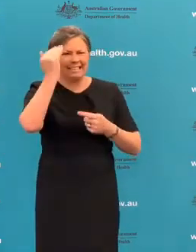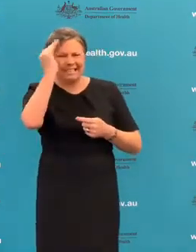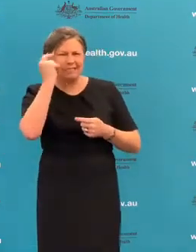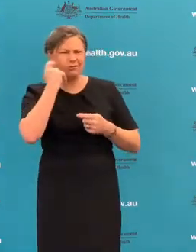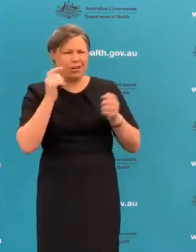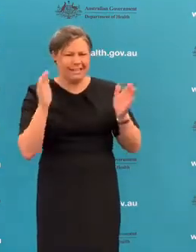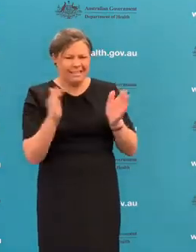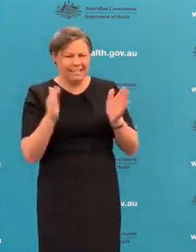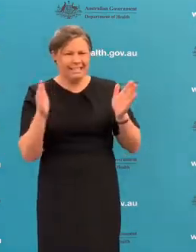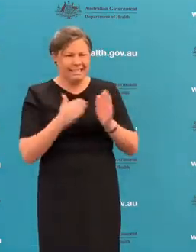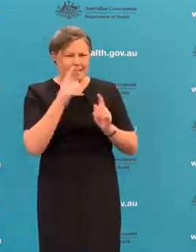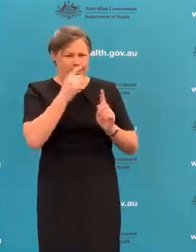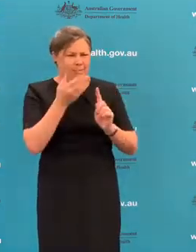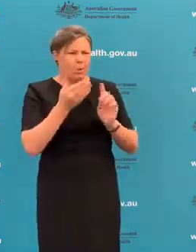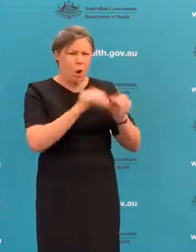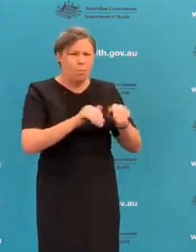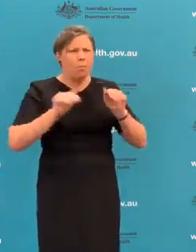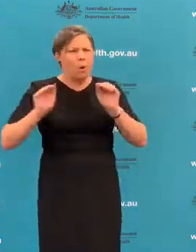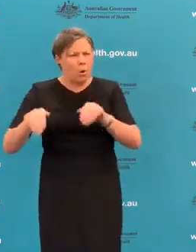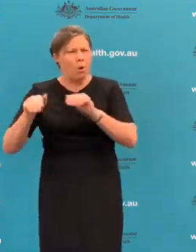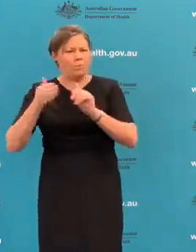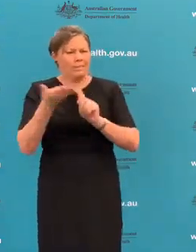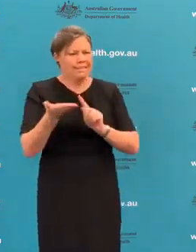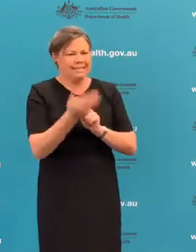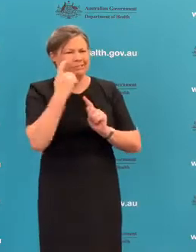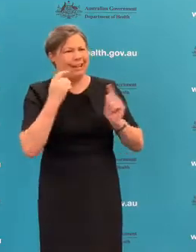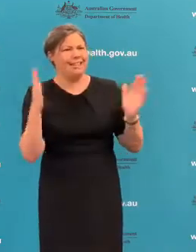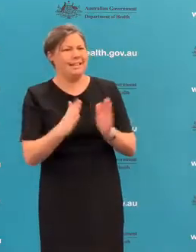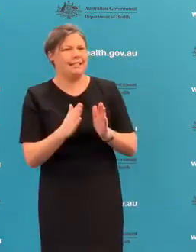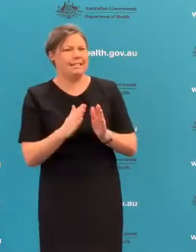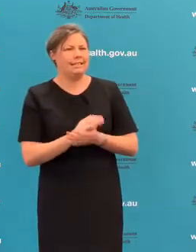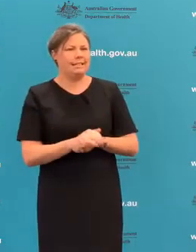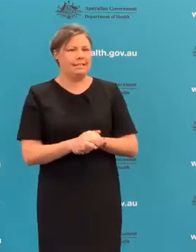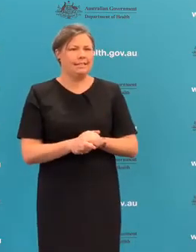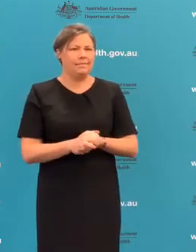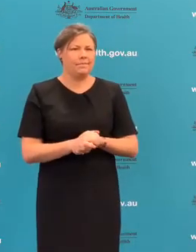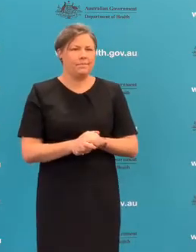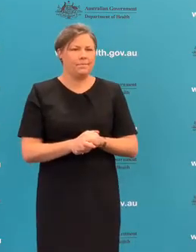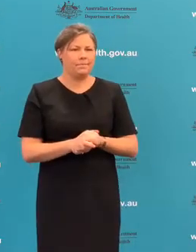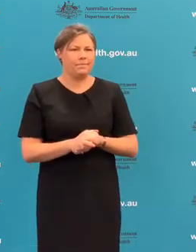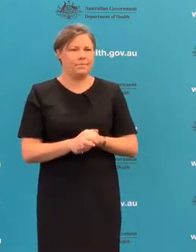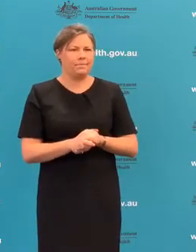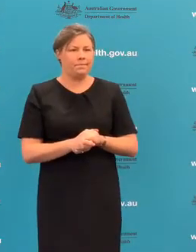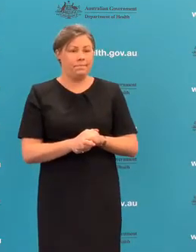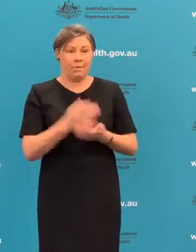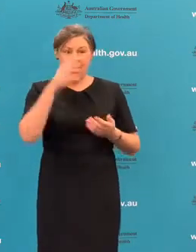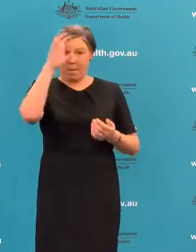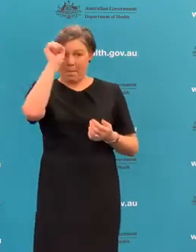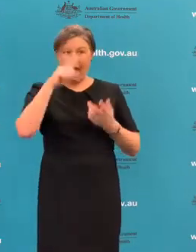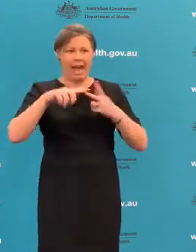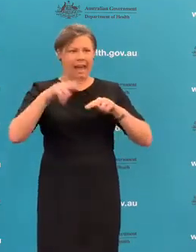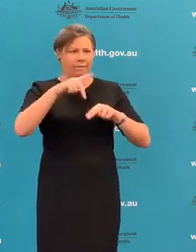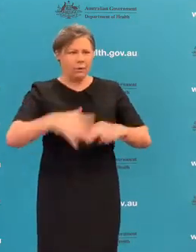in that state. These outcomes reinforce for all of us the importance of getting tested if you have any symptoms